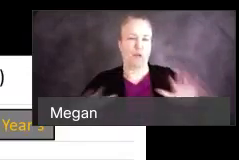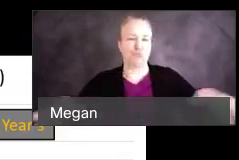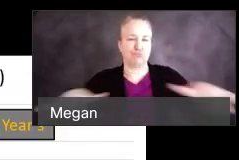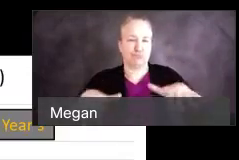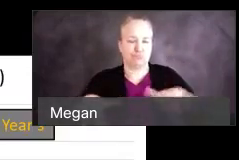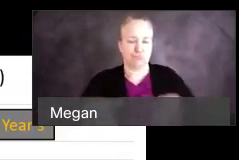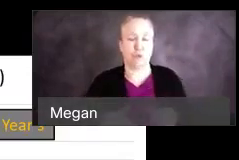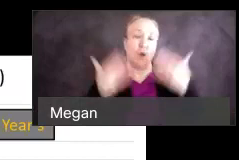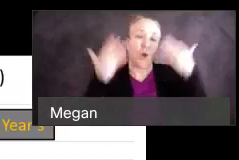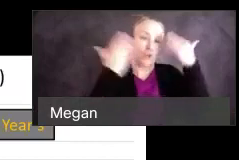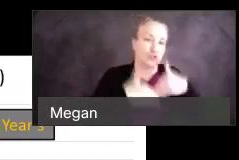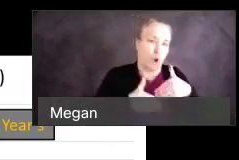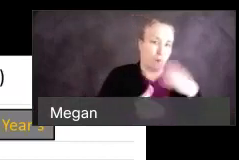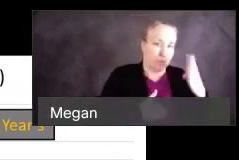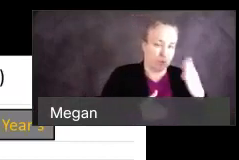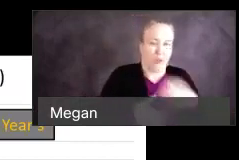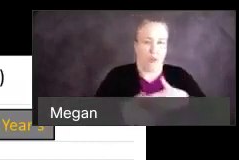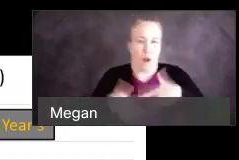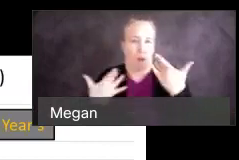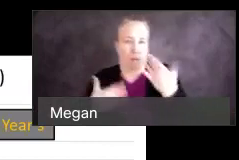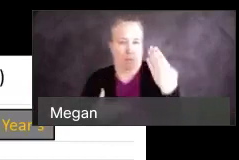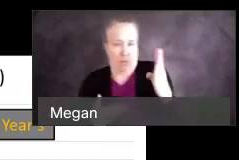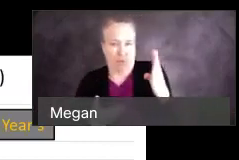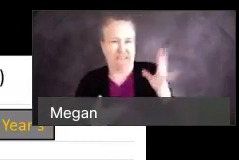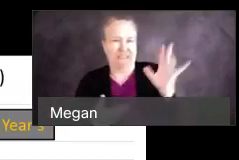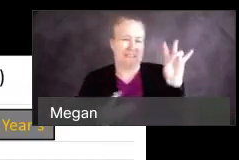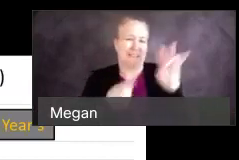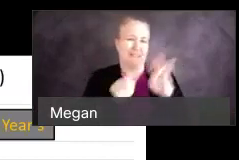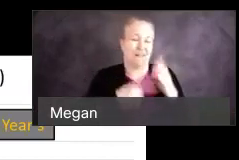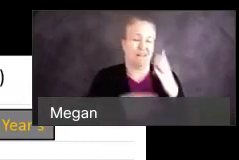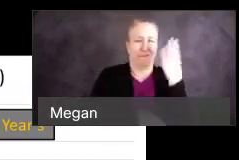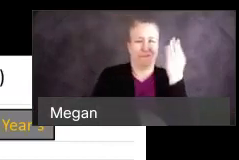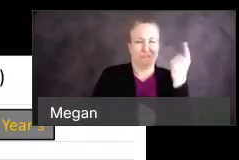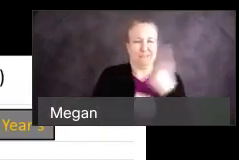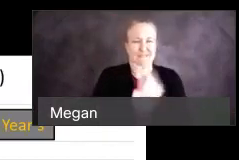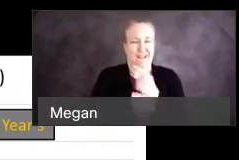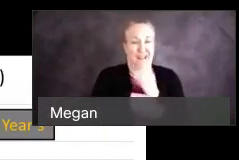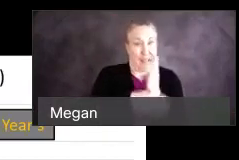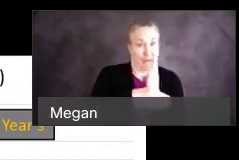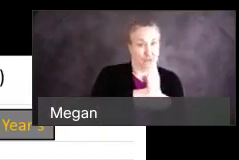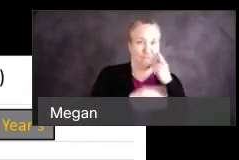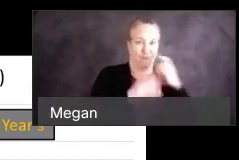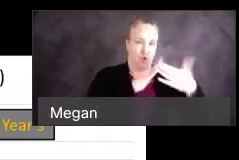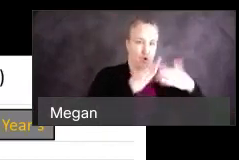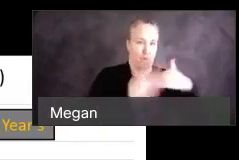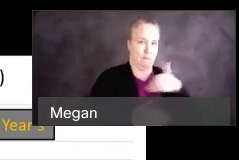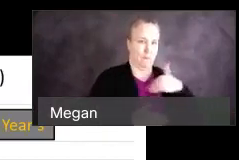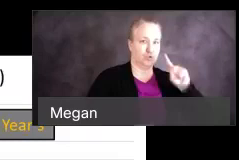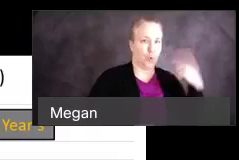and light blue are the 7 and 14 day average of cases just from community members and then down at